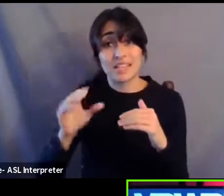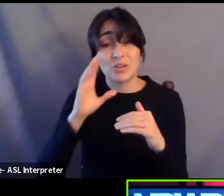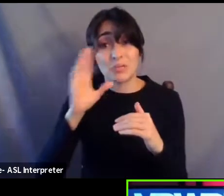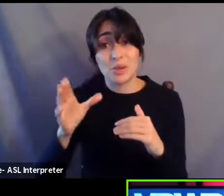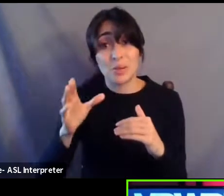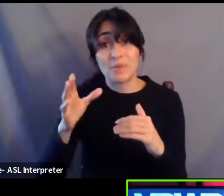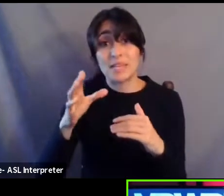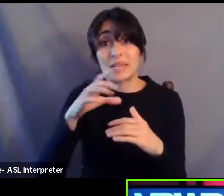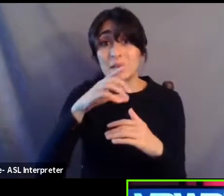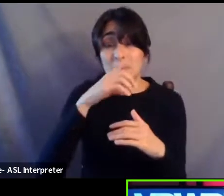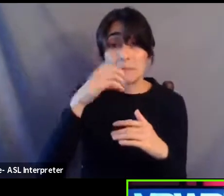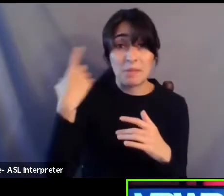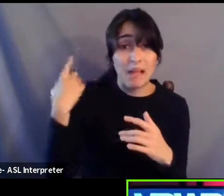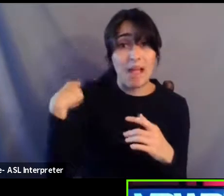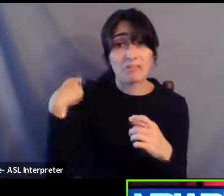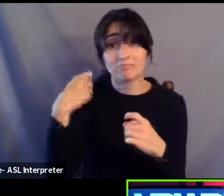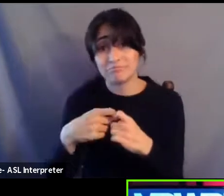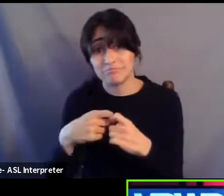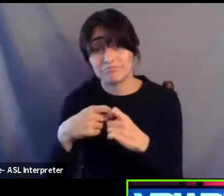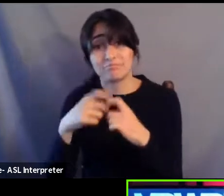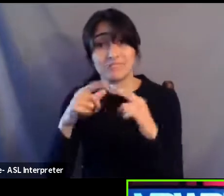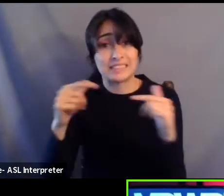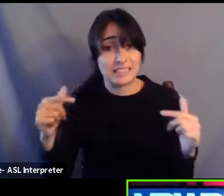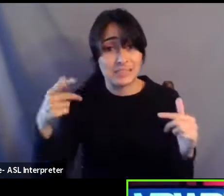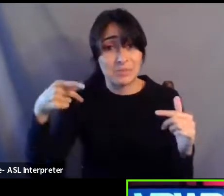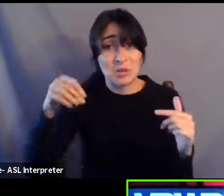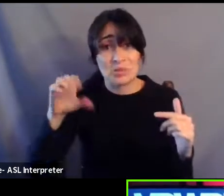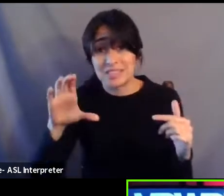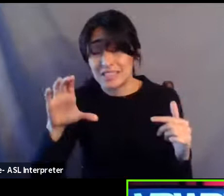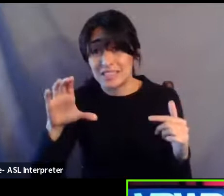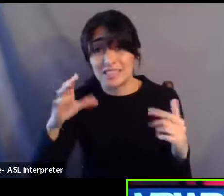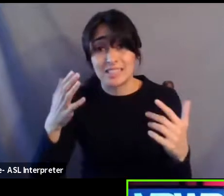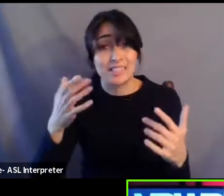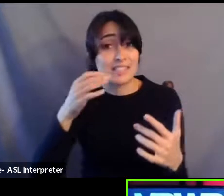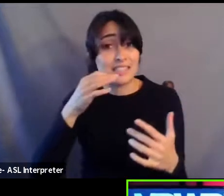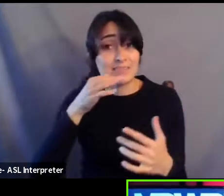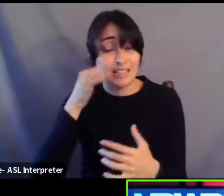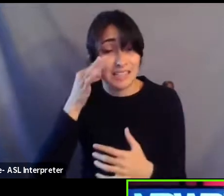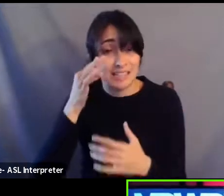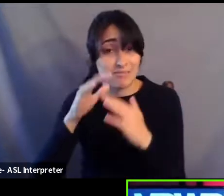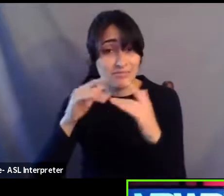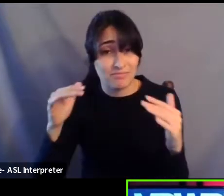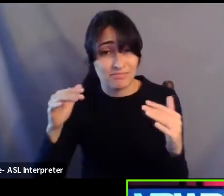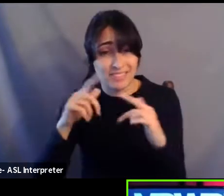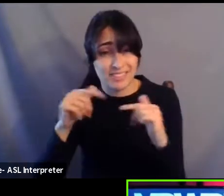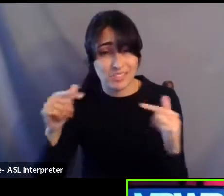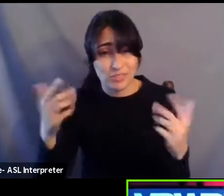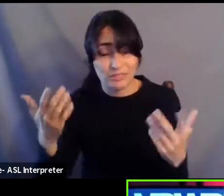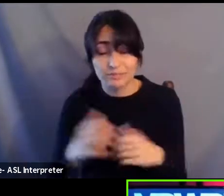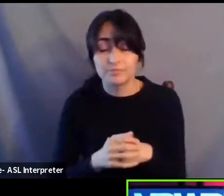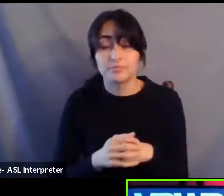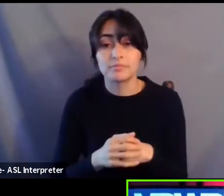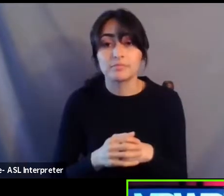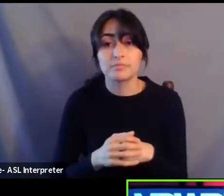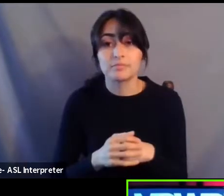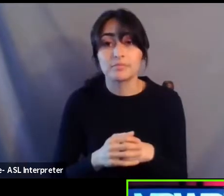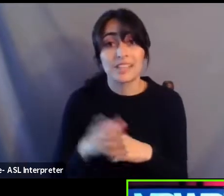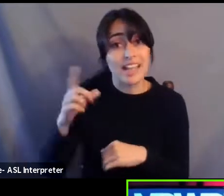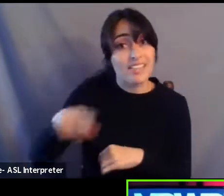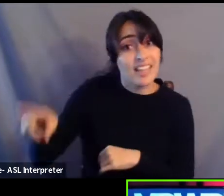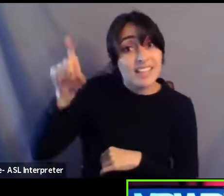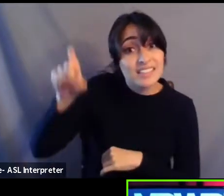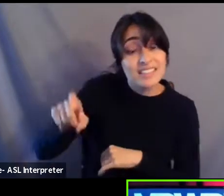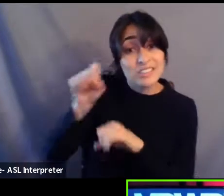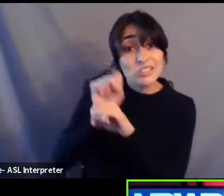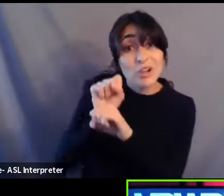Black, Asian Pacific, and Native American. There needs to be jobs for those people. There needs